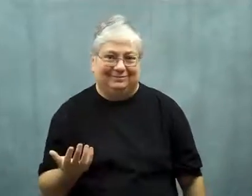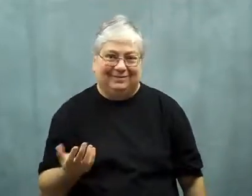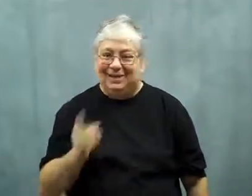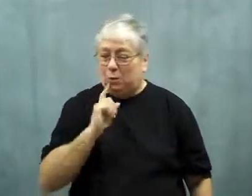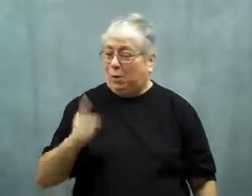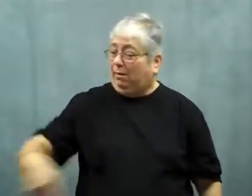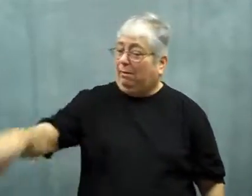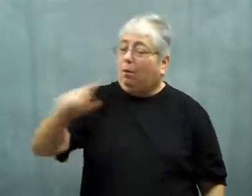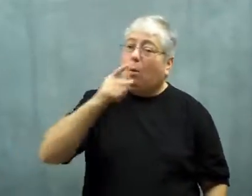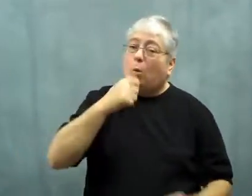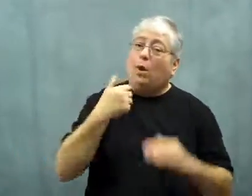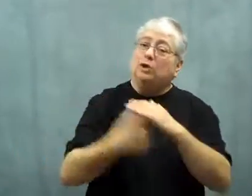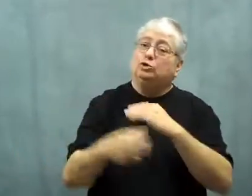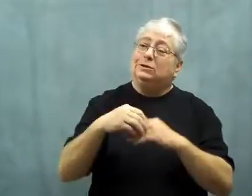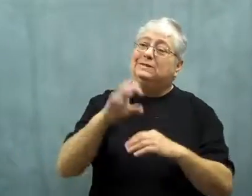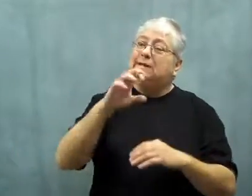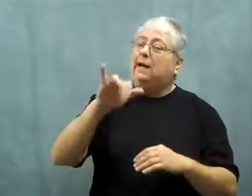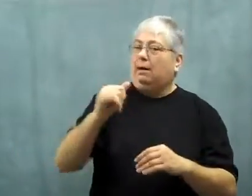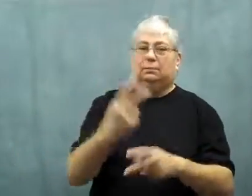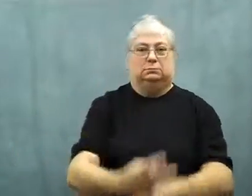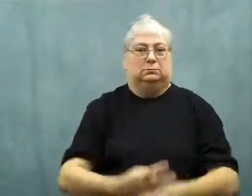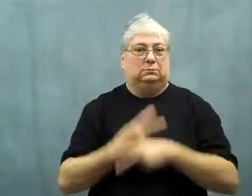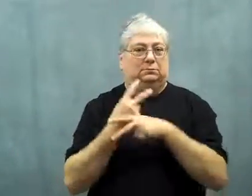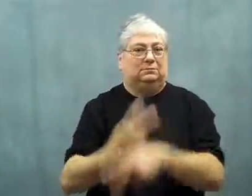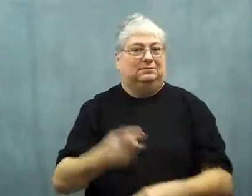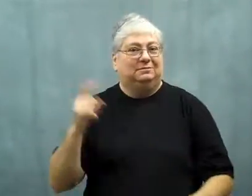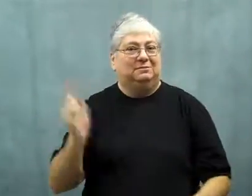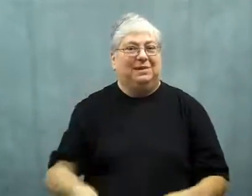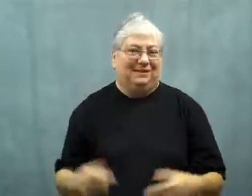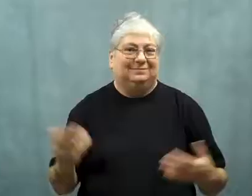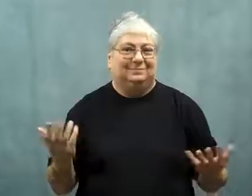His subordinates in the CIA were expected to be circumspect as well.